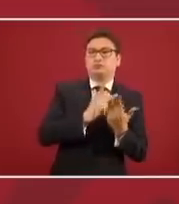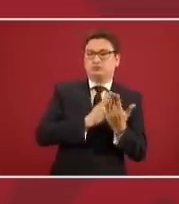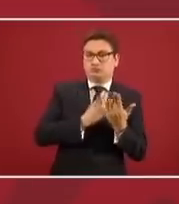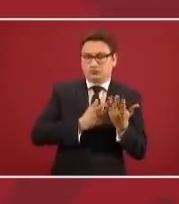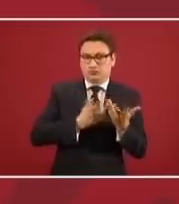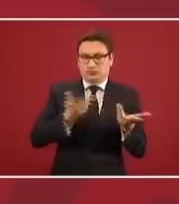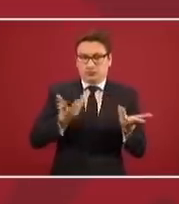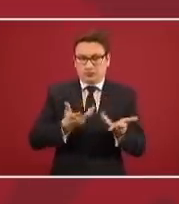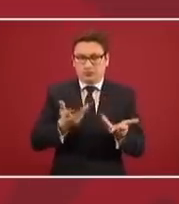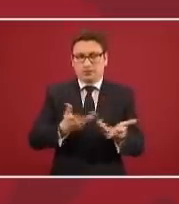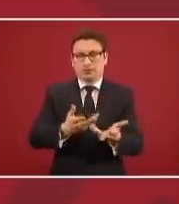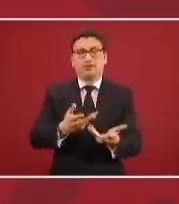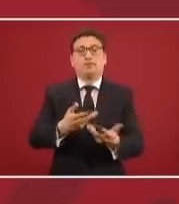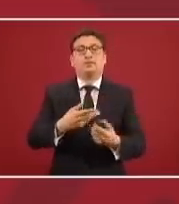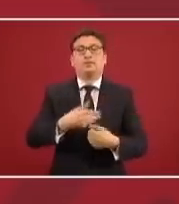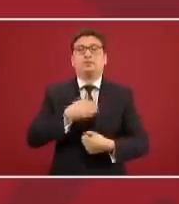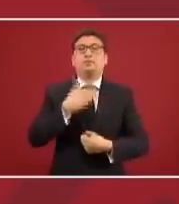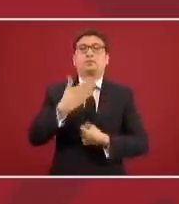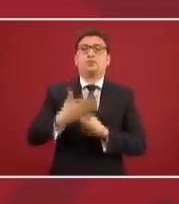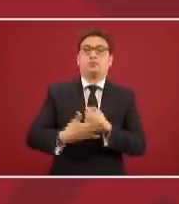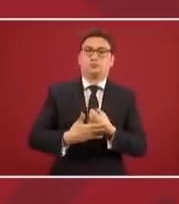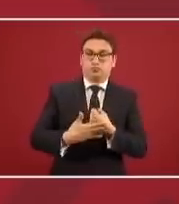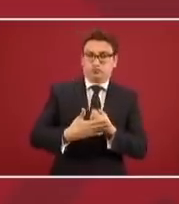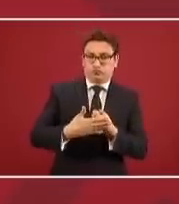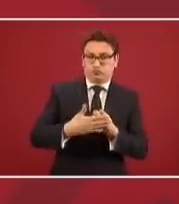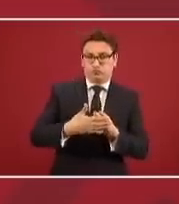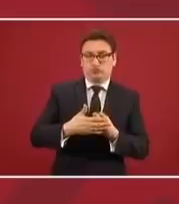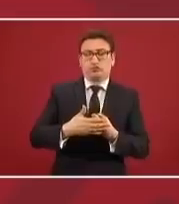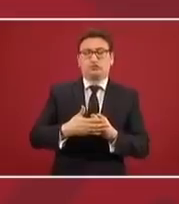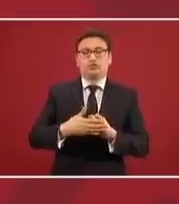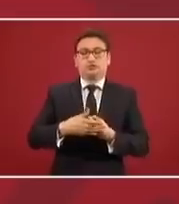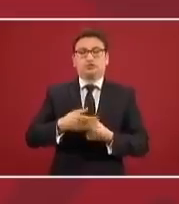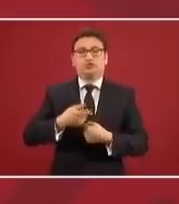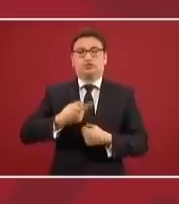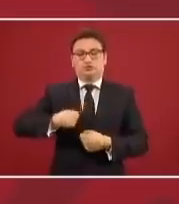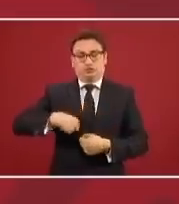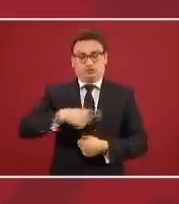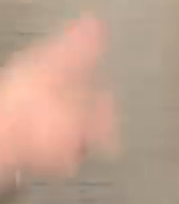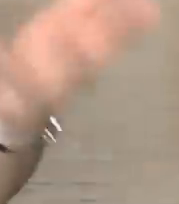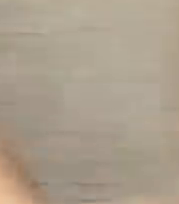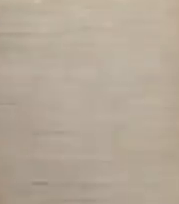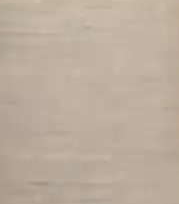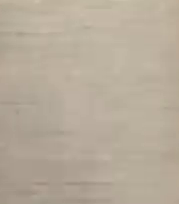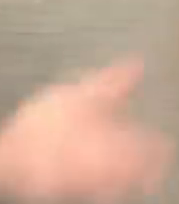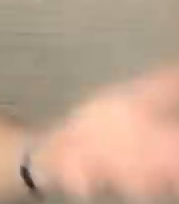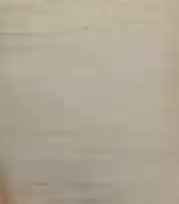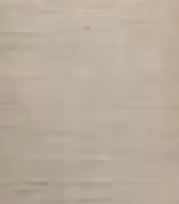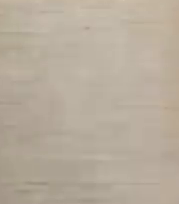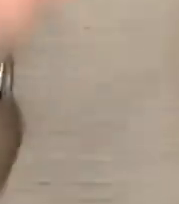consistent with his speech by simulating push from bottom to top with